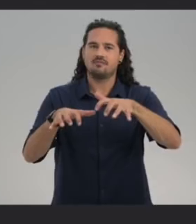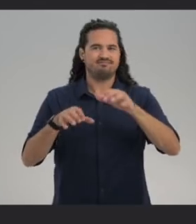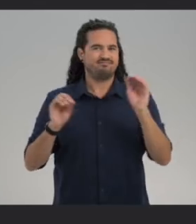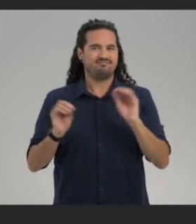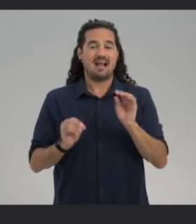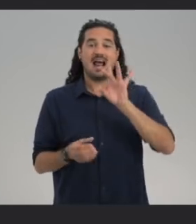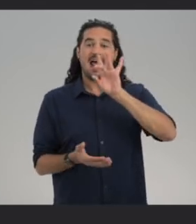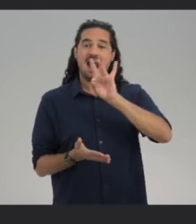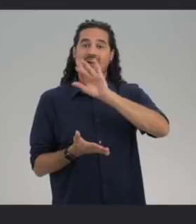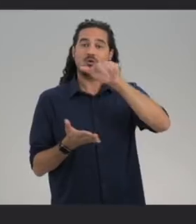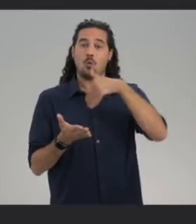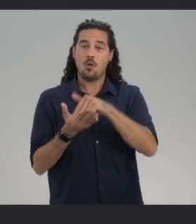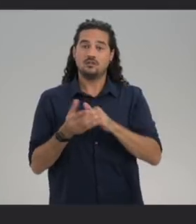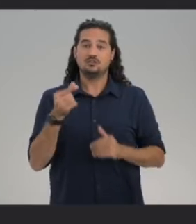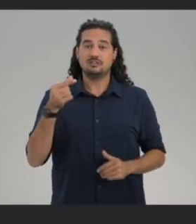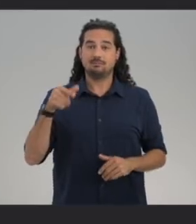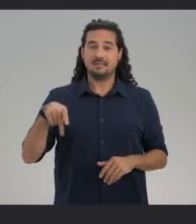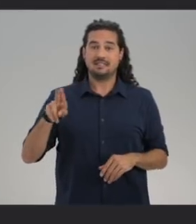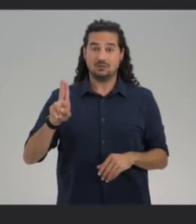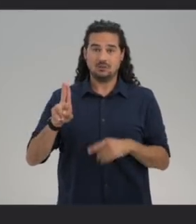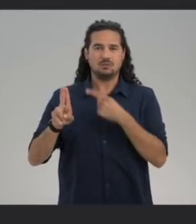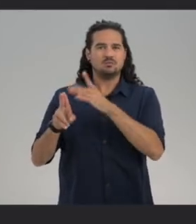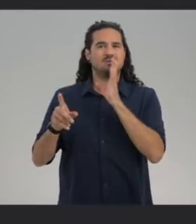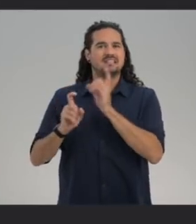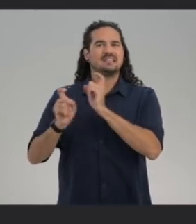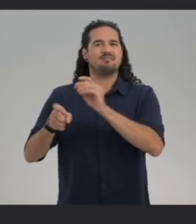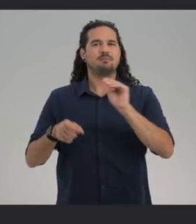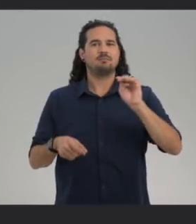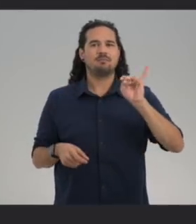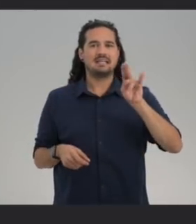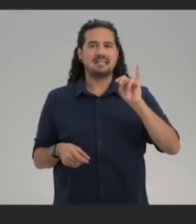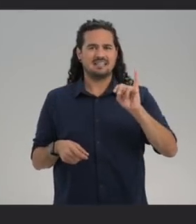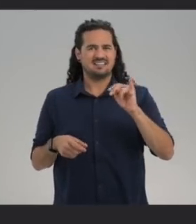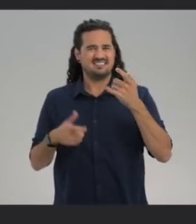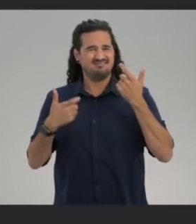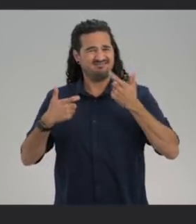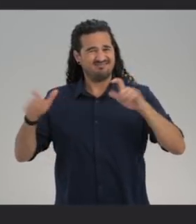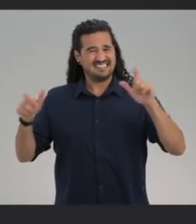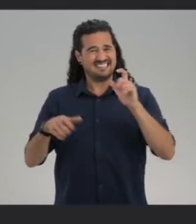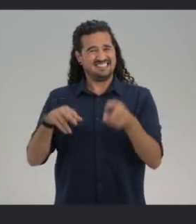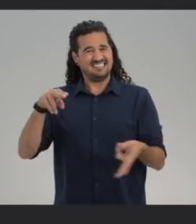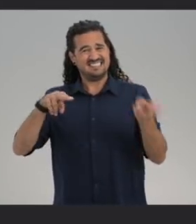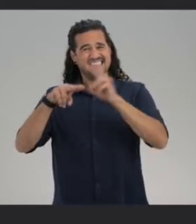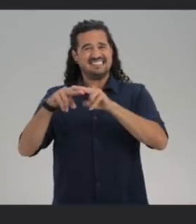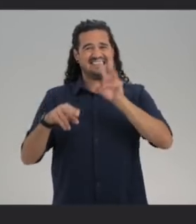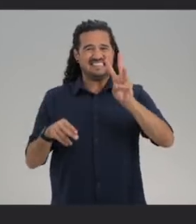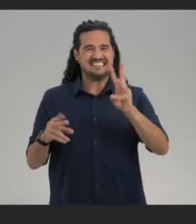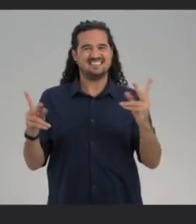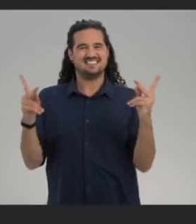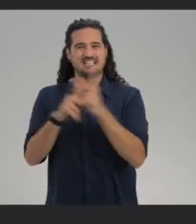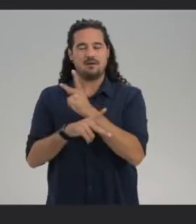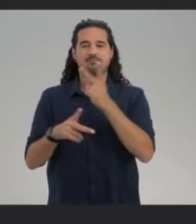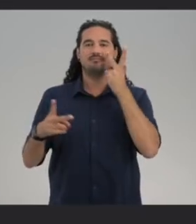And the 8-core GPU gives the mini a gigantic sixfold increase in graphics performance.